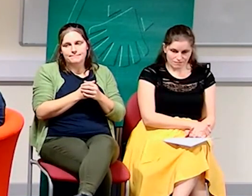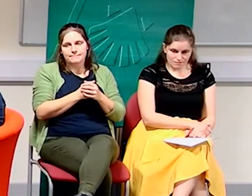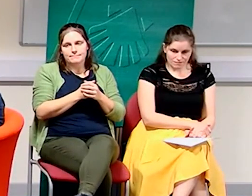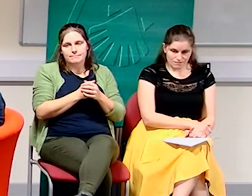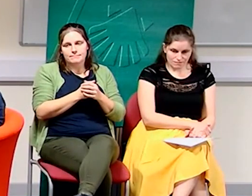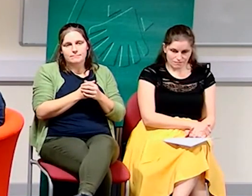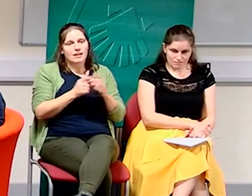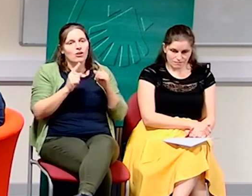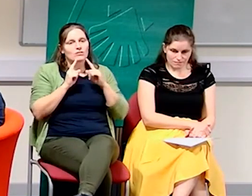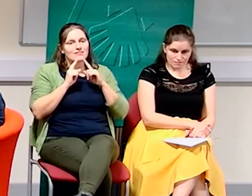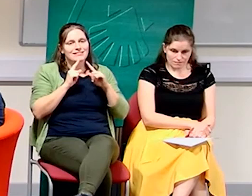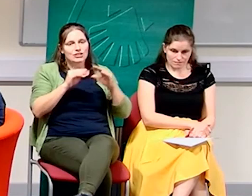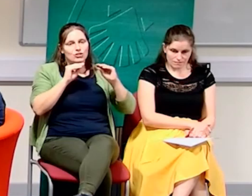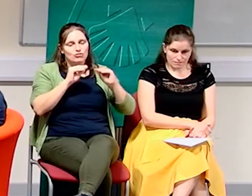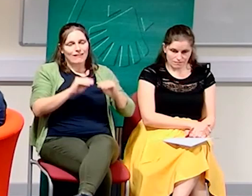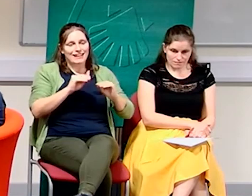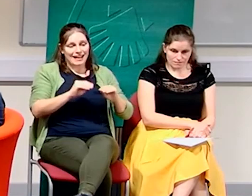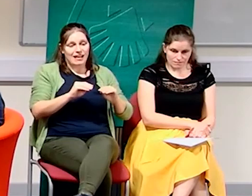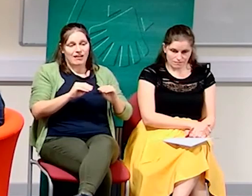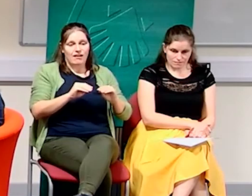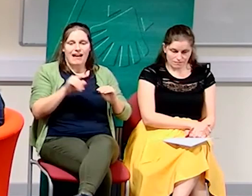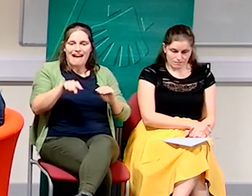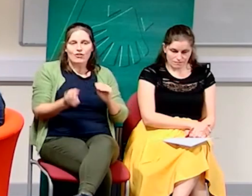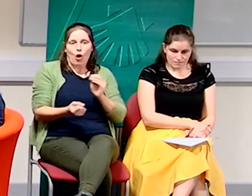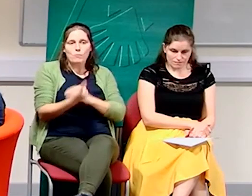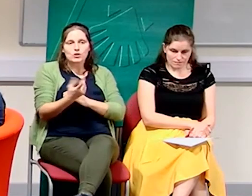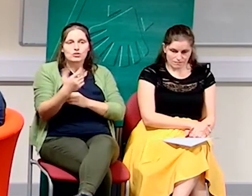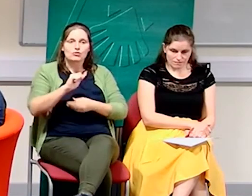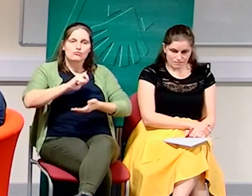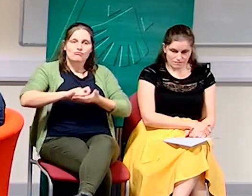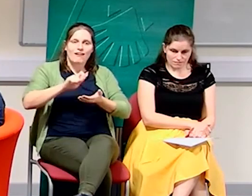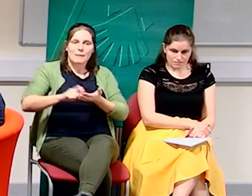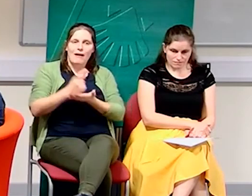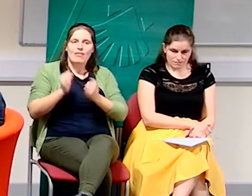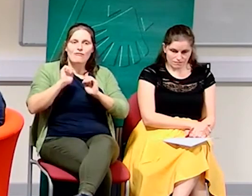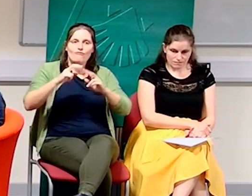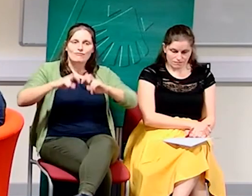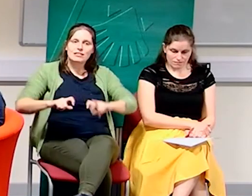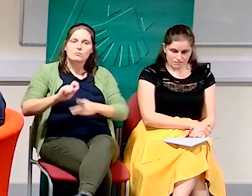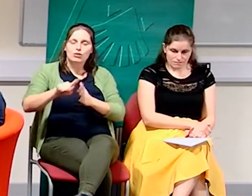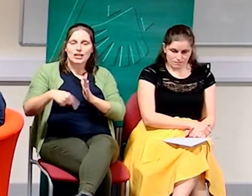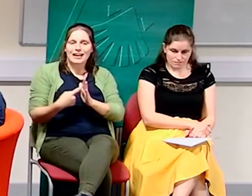want to do a their own research project their dissertation on something that is relevant to